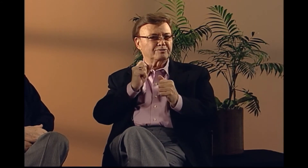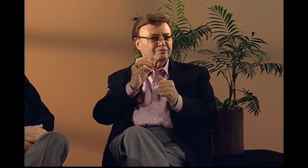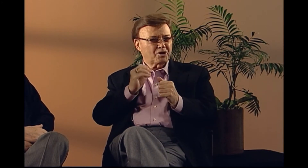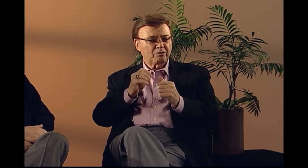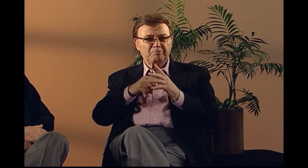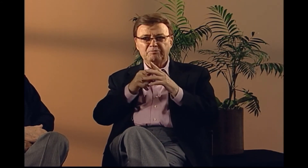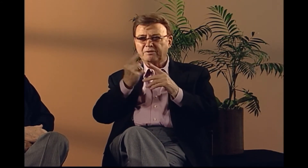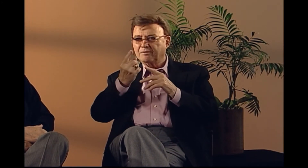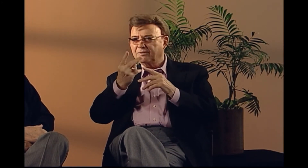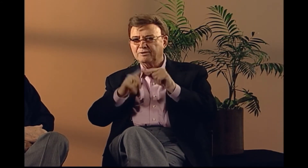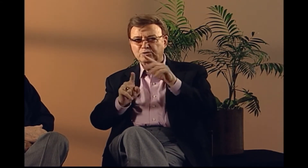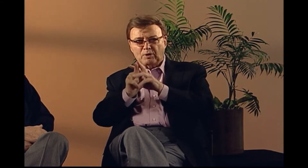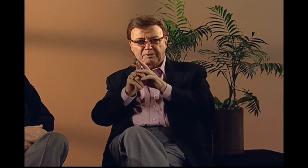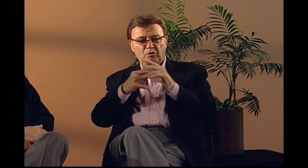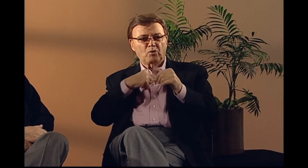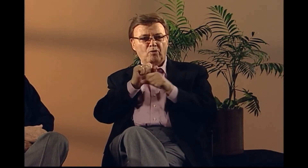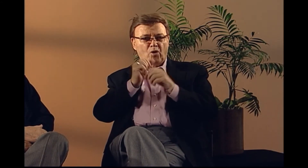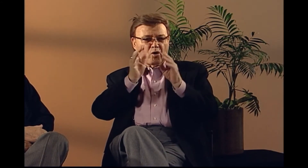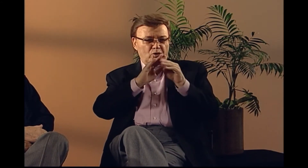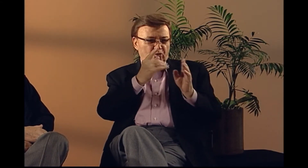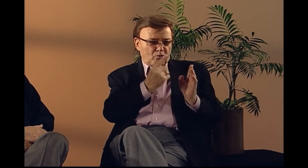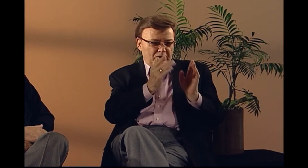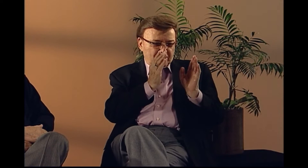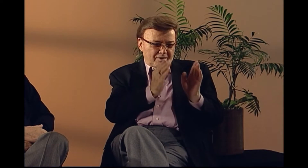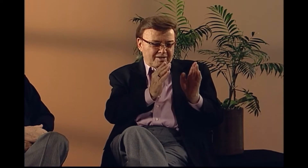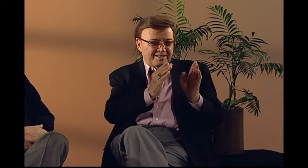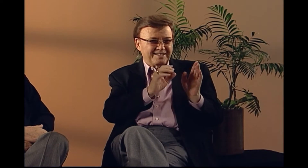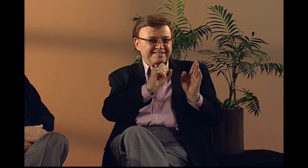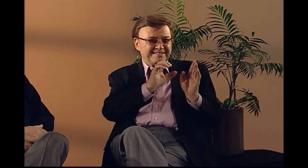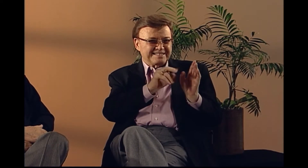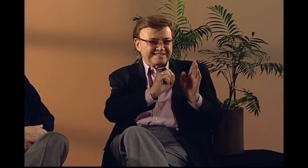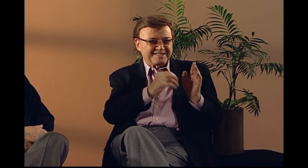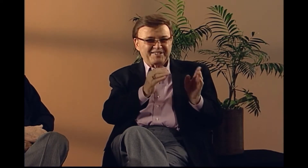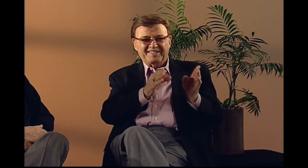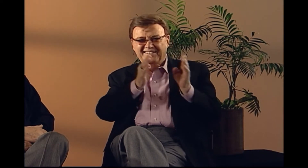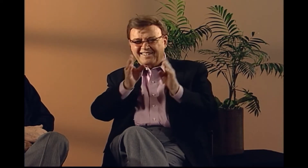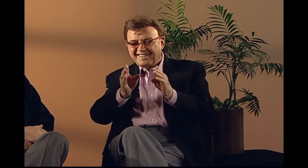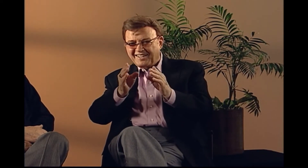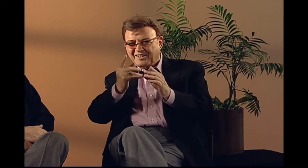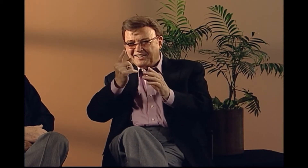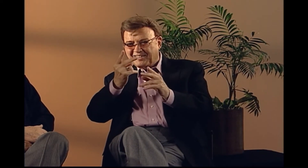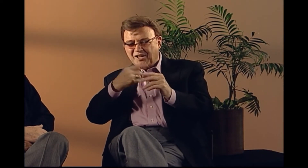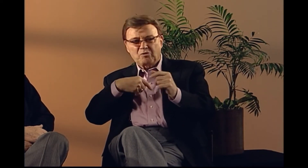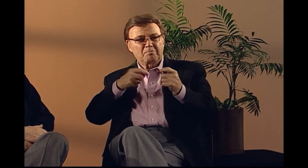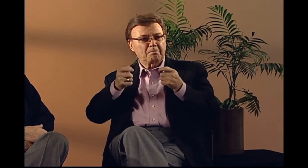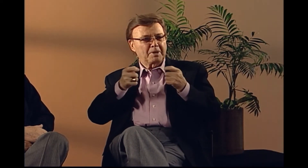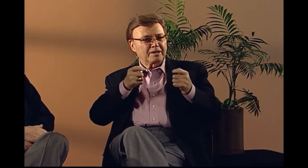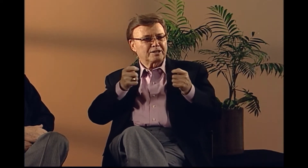Of course, it's hard to get them together. So one or two couldn't make it. We would focus on this one scene,